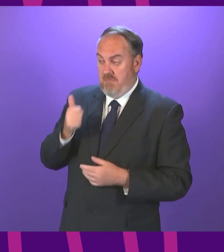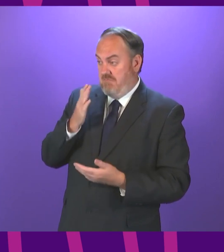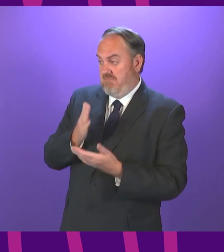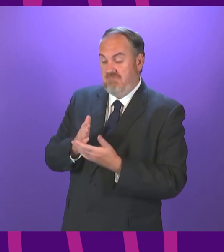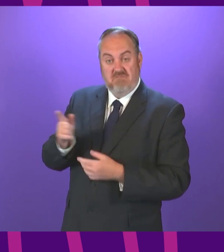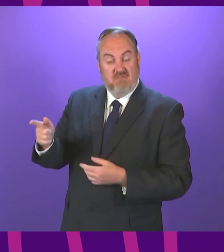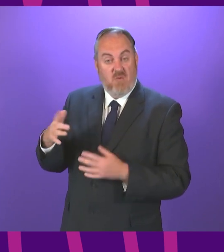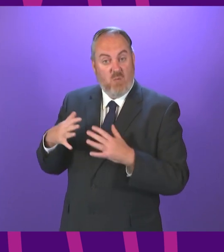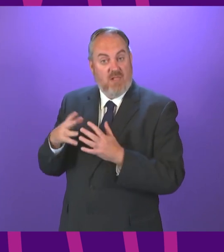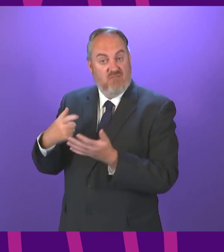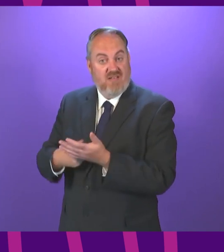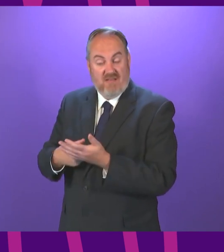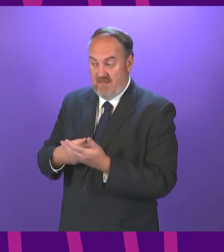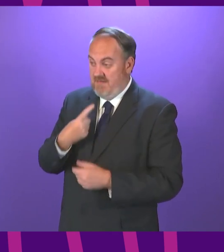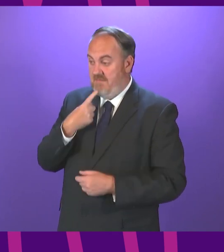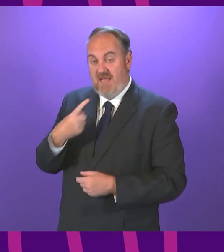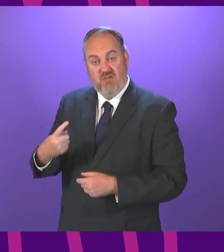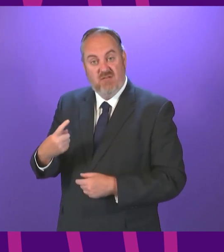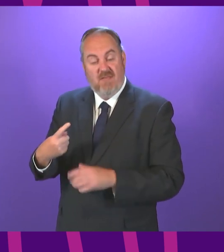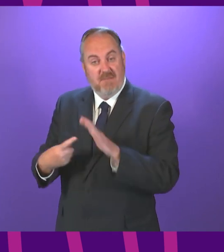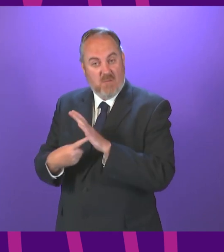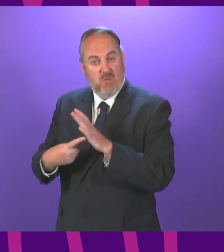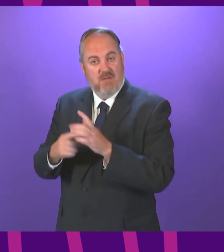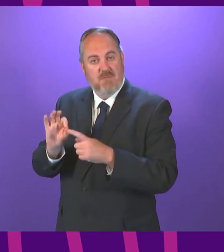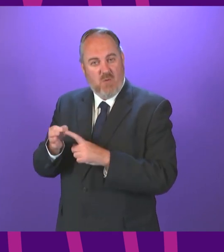rightly has—as something that would help to keep key essential services